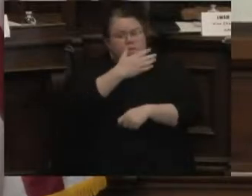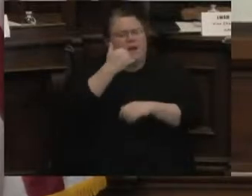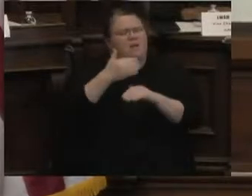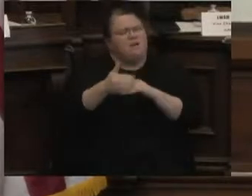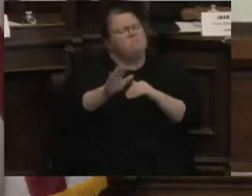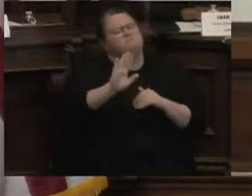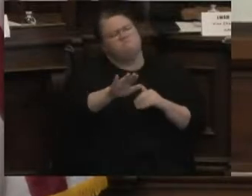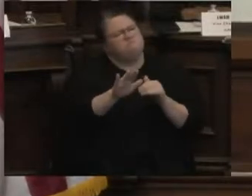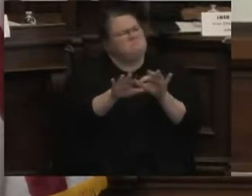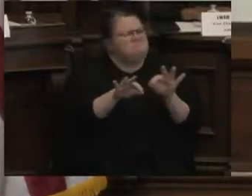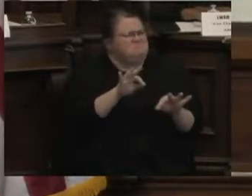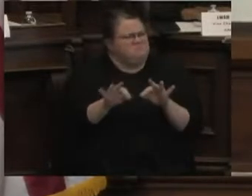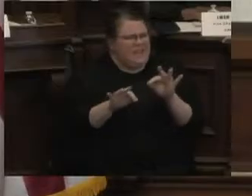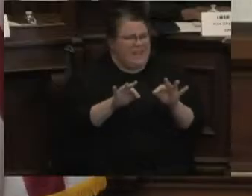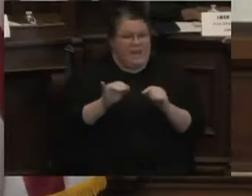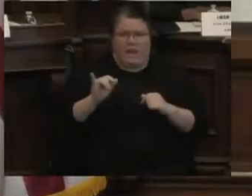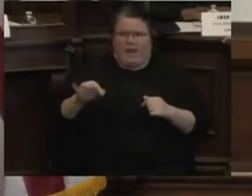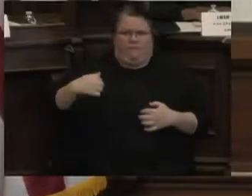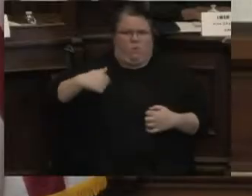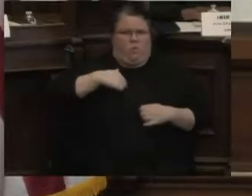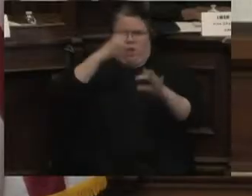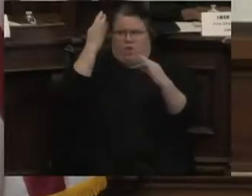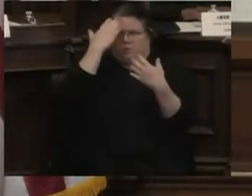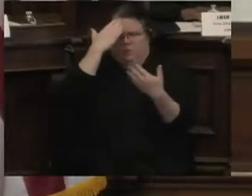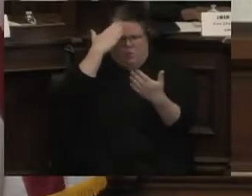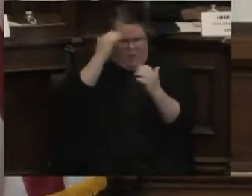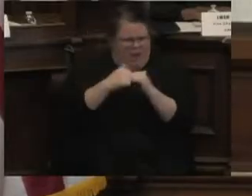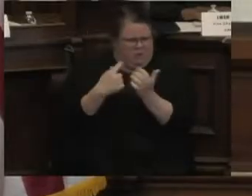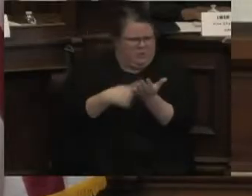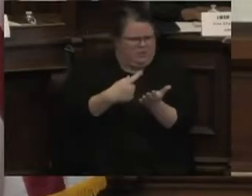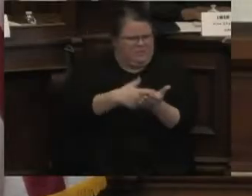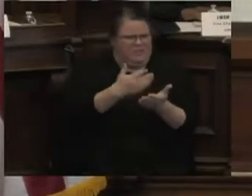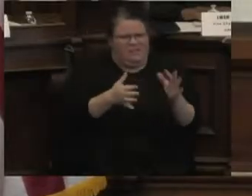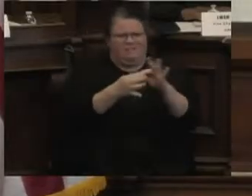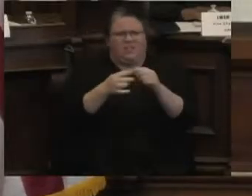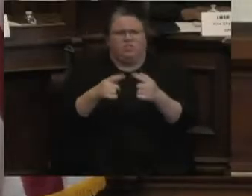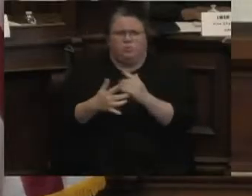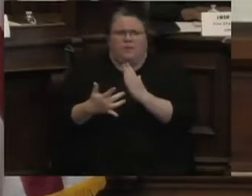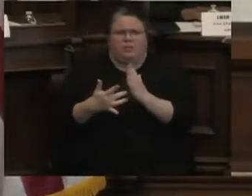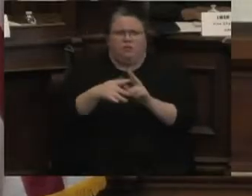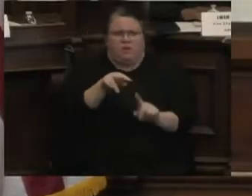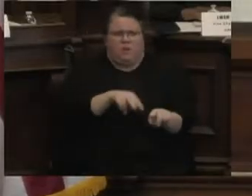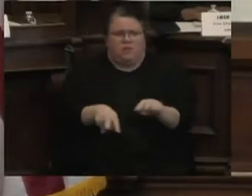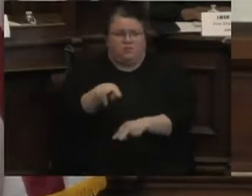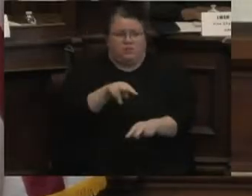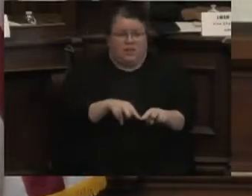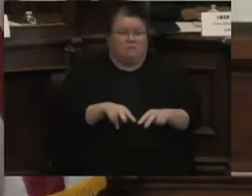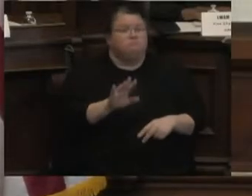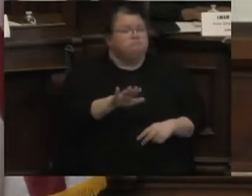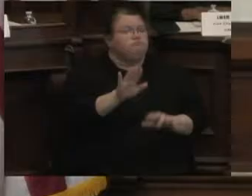something better now that we don't know about? And how do we